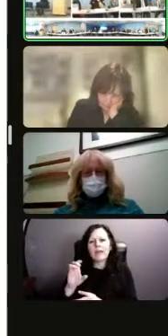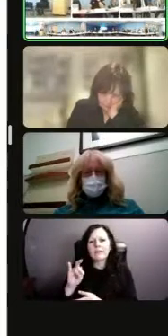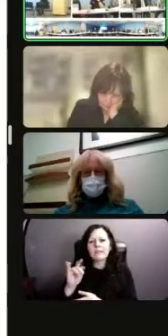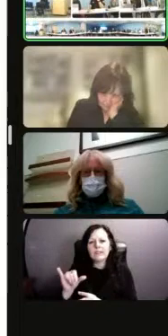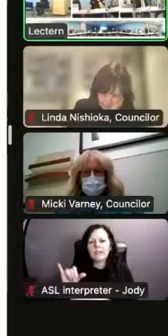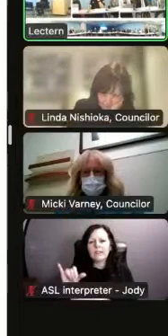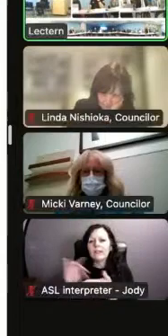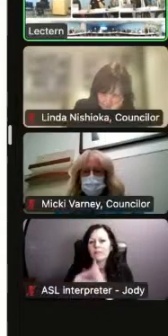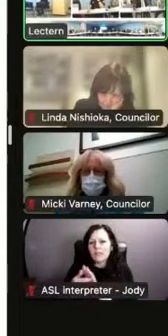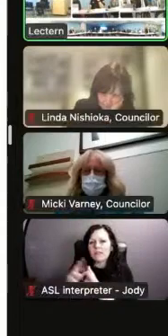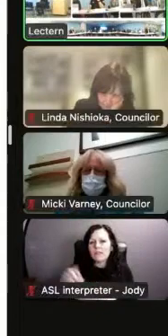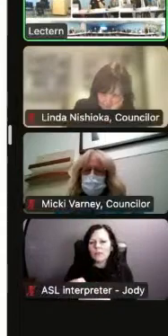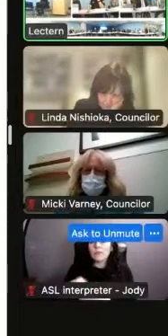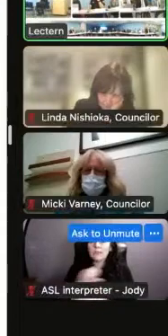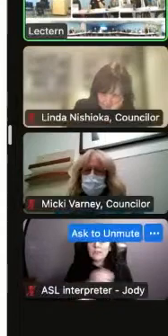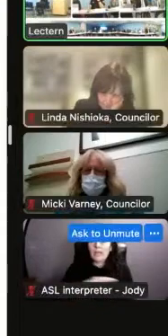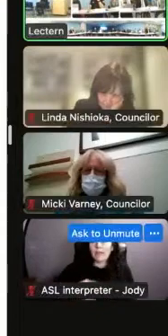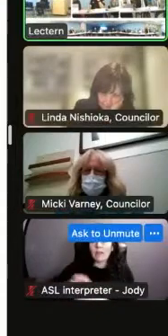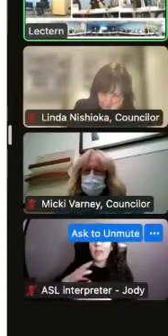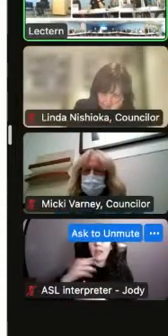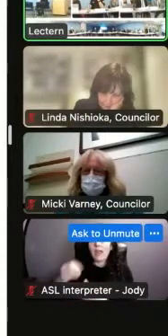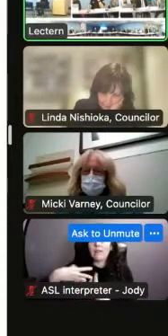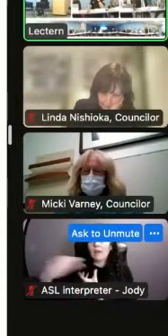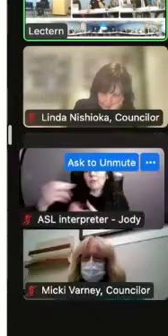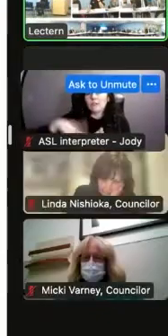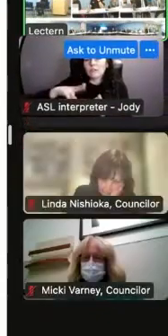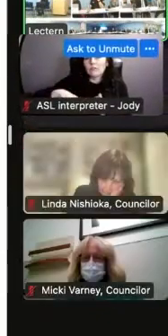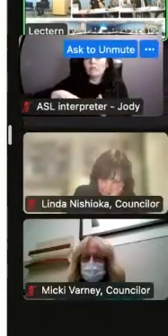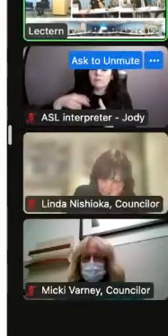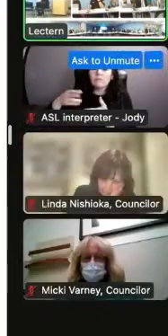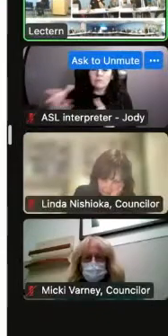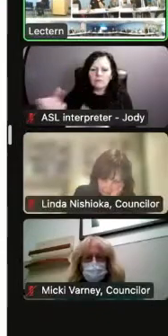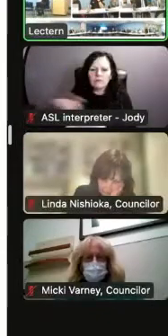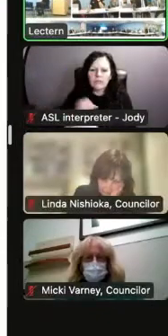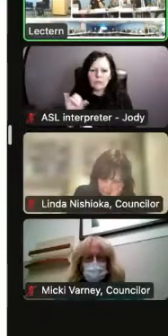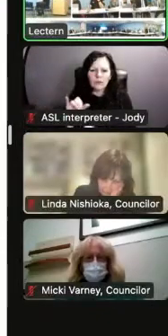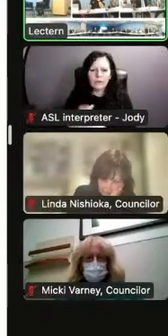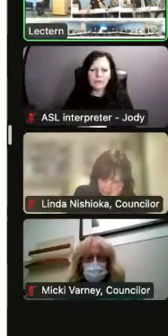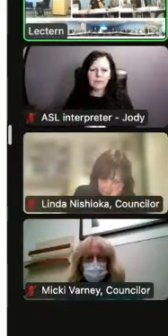SPEND ON OPERATIONS AND THEN HOW MUCH THEY INVEST IN